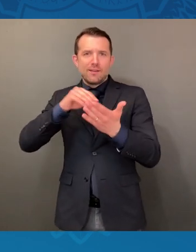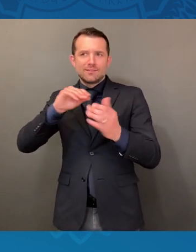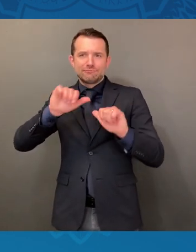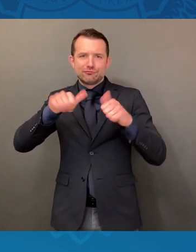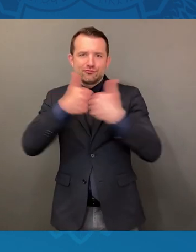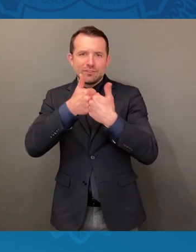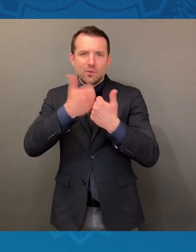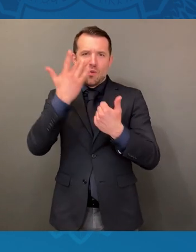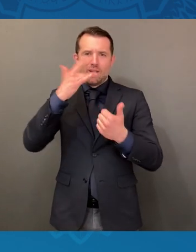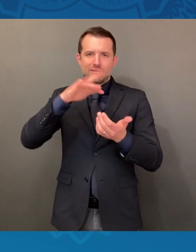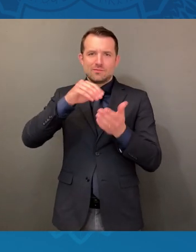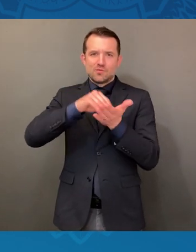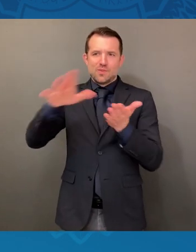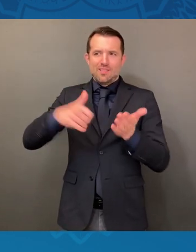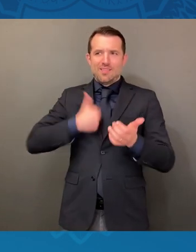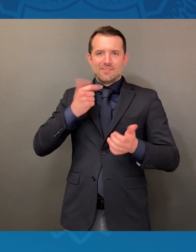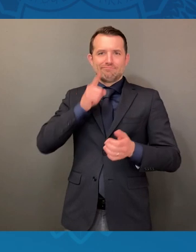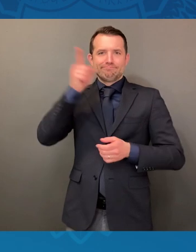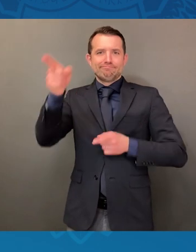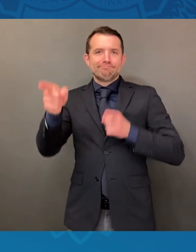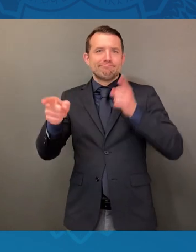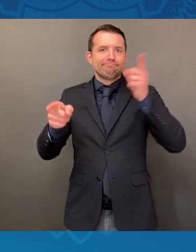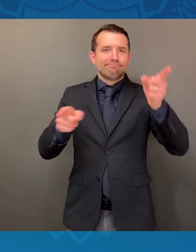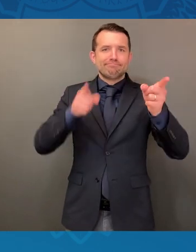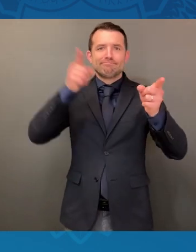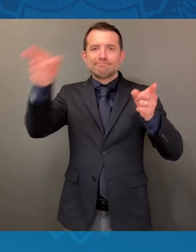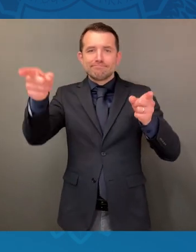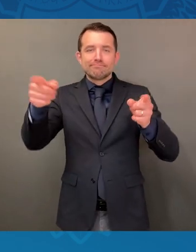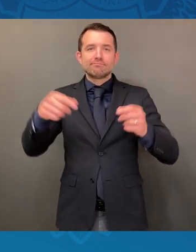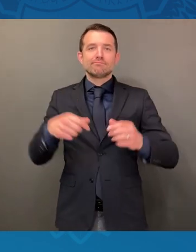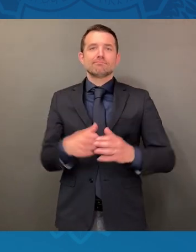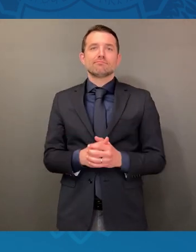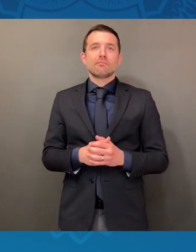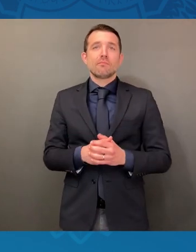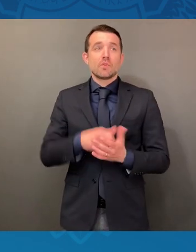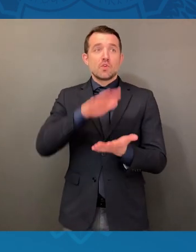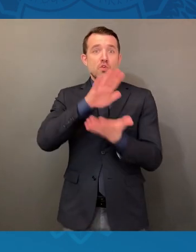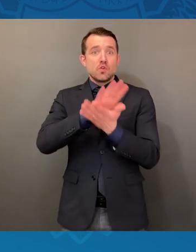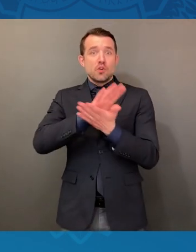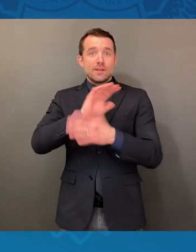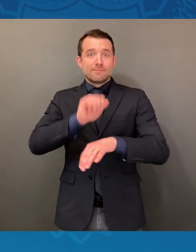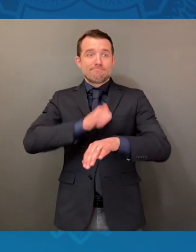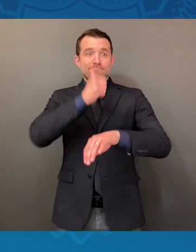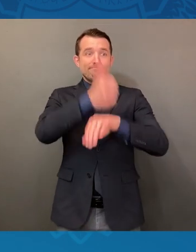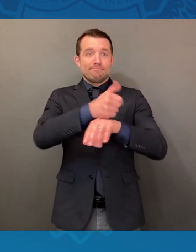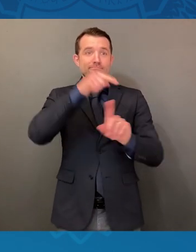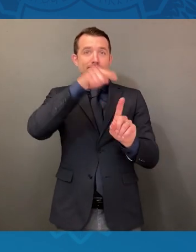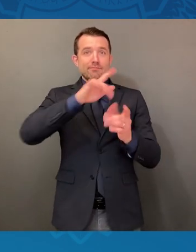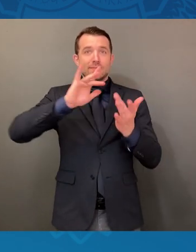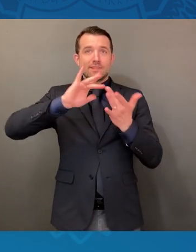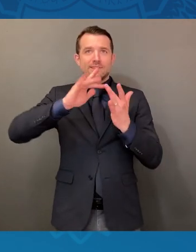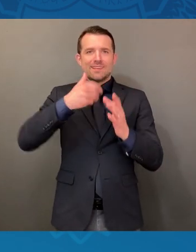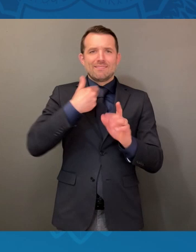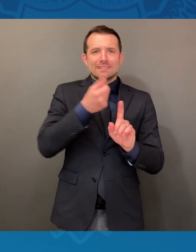When they decided to put us on virtual, we were repeatedly kicked out of our virtual platform, Google Meet, when our internet connection failed